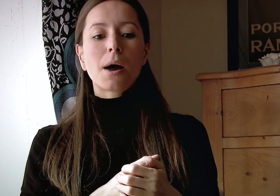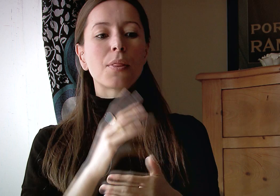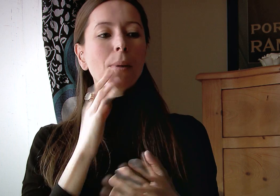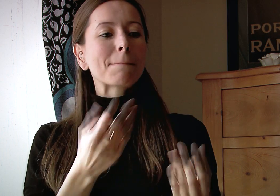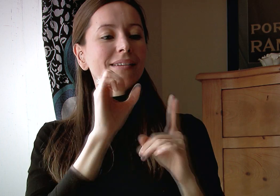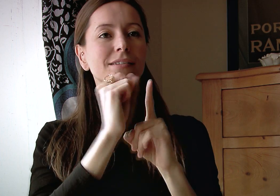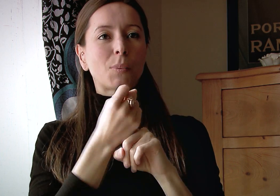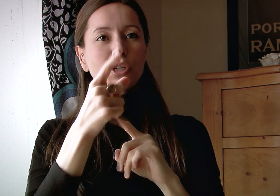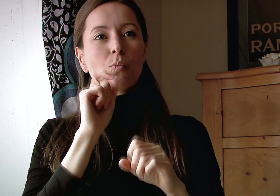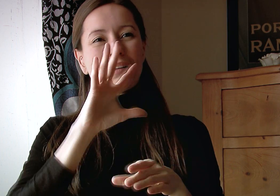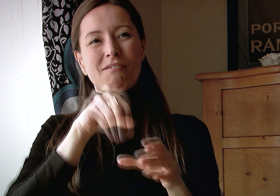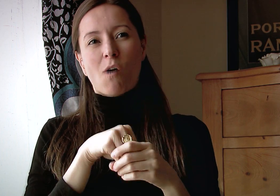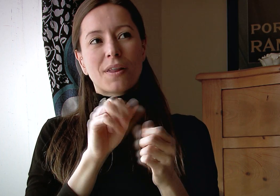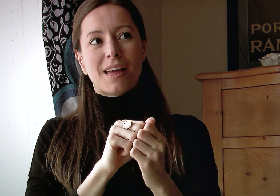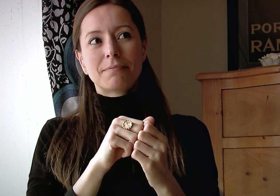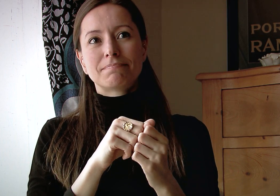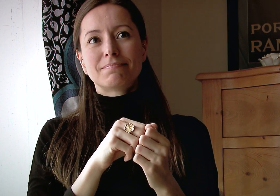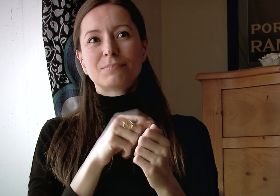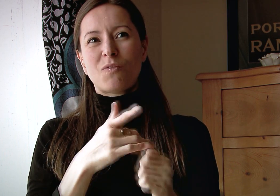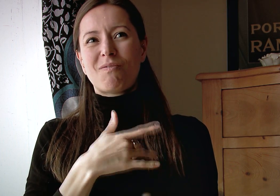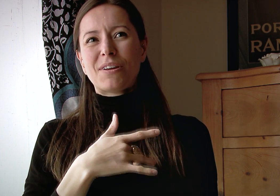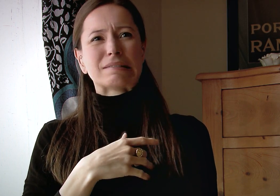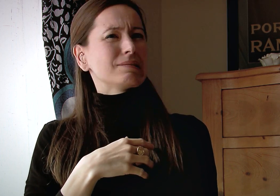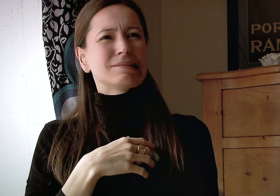There will be situations that you're involved with where you might feel uneasy, where something's not right.